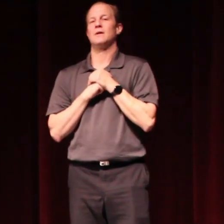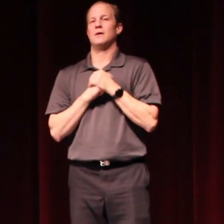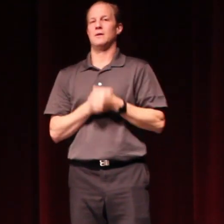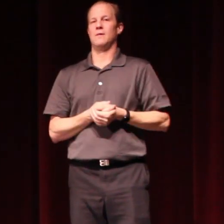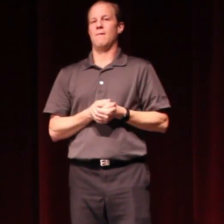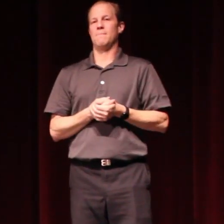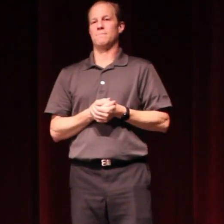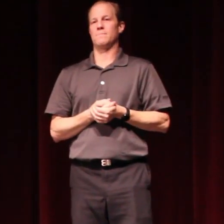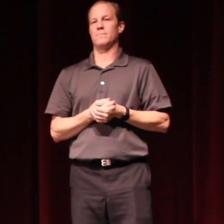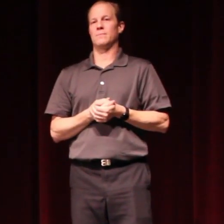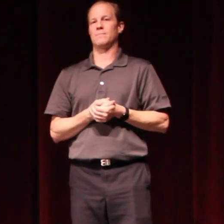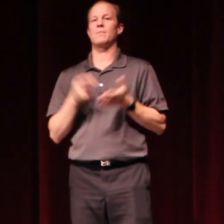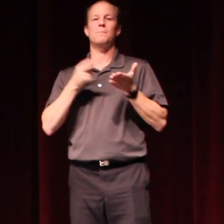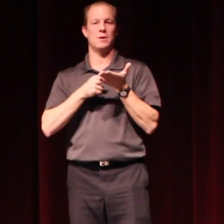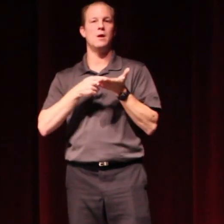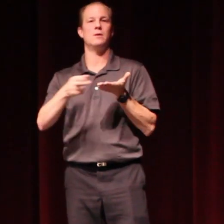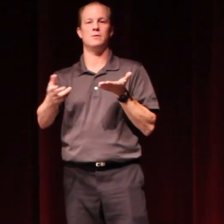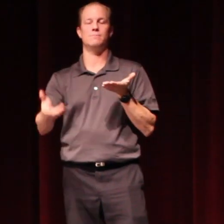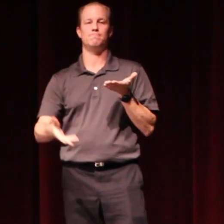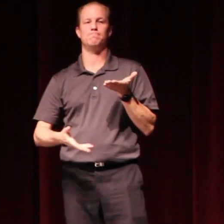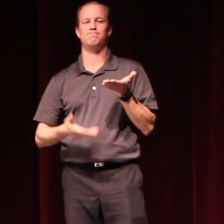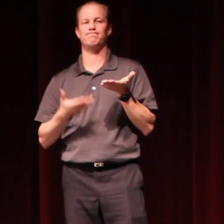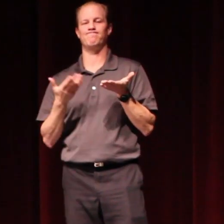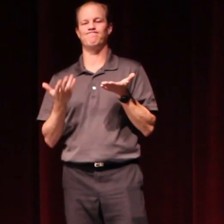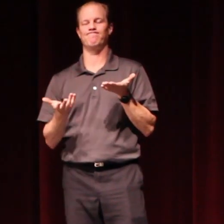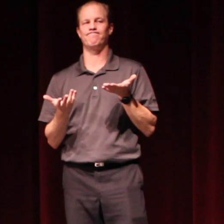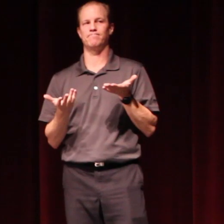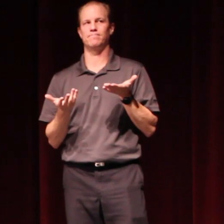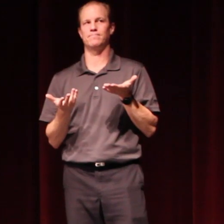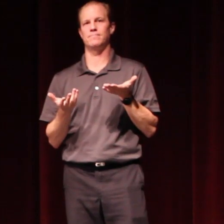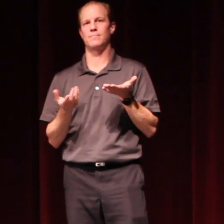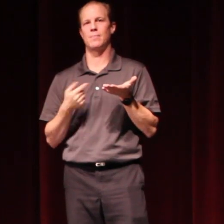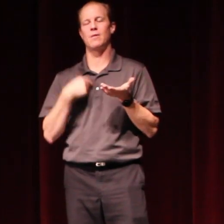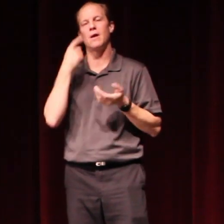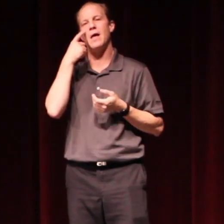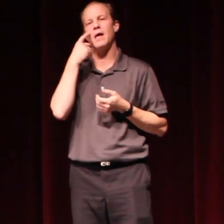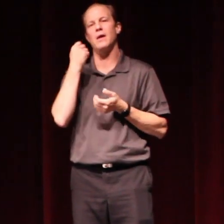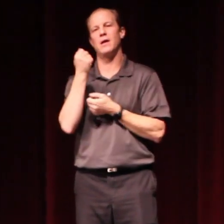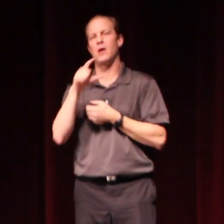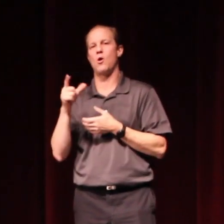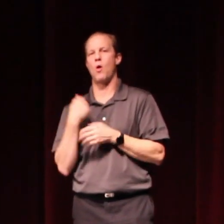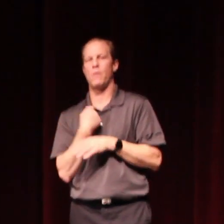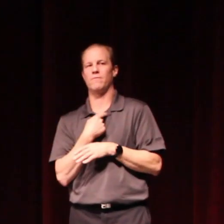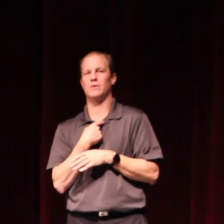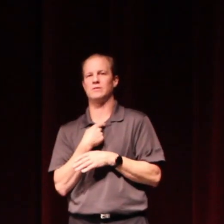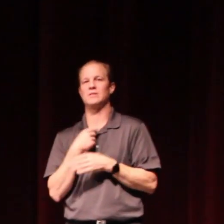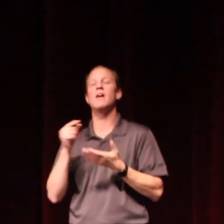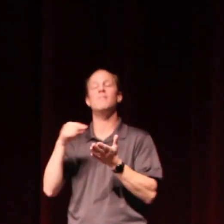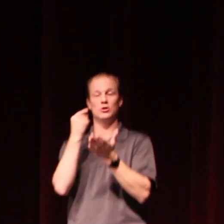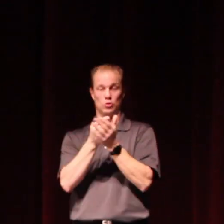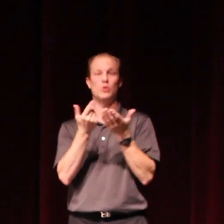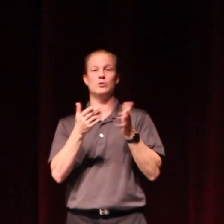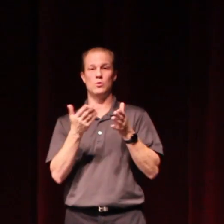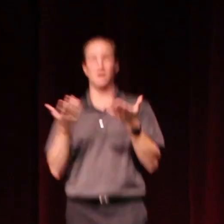To be honest, I think all of us that have graduated here were given a great